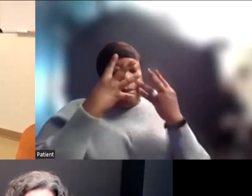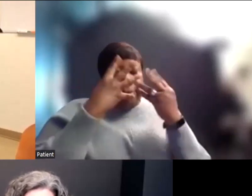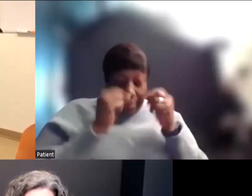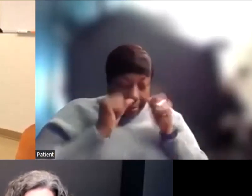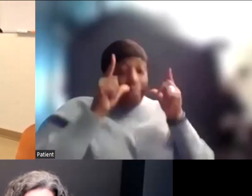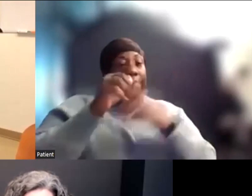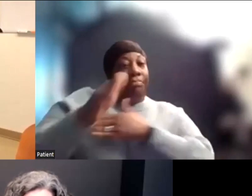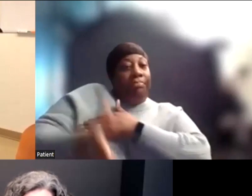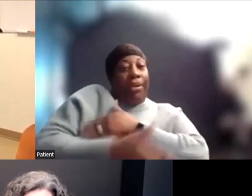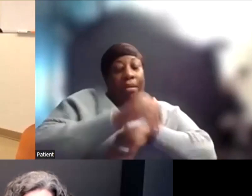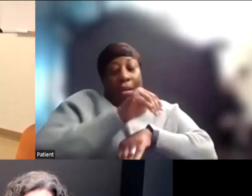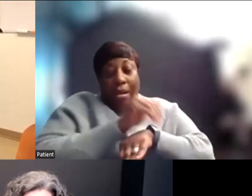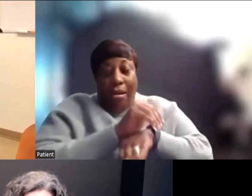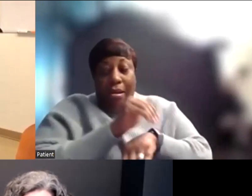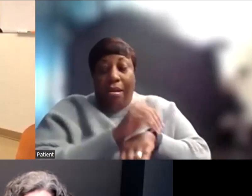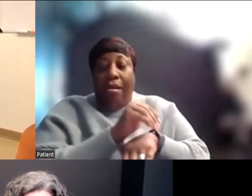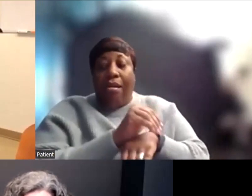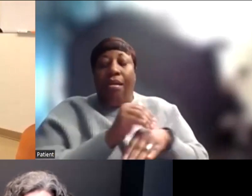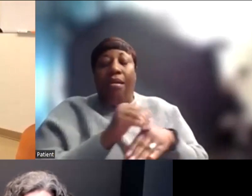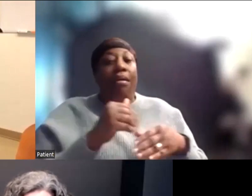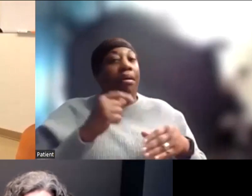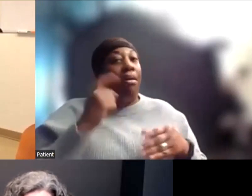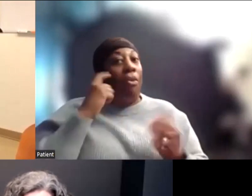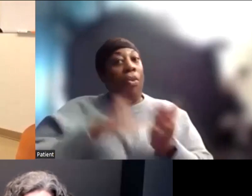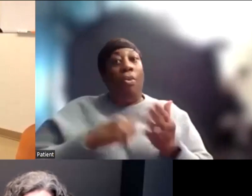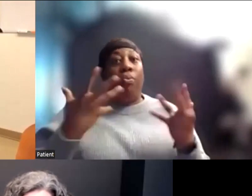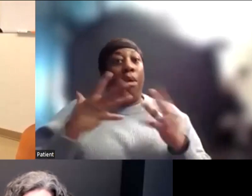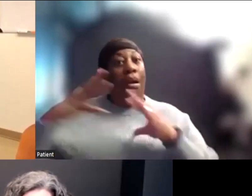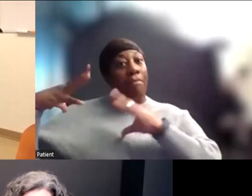I notice sometimes when I wake up in the middle of the night